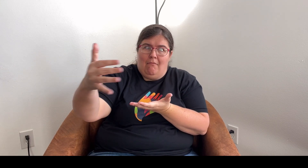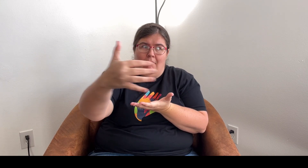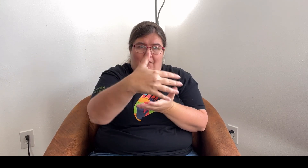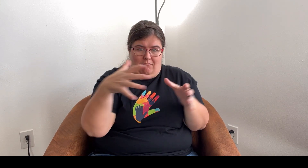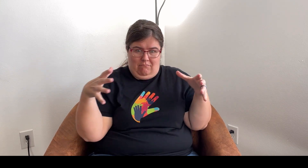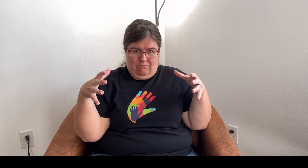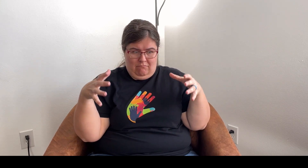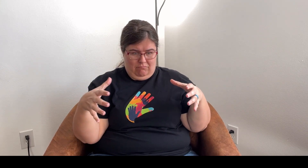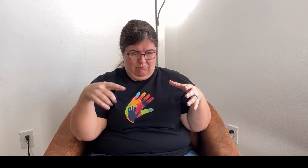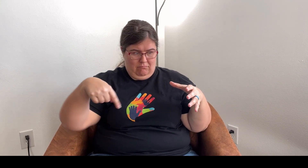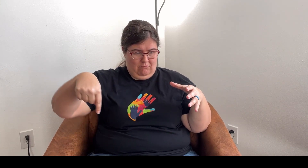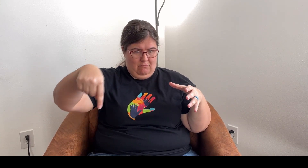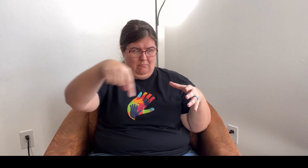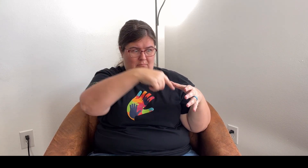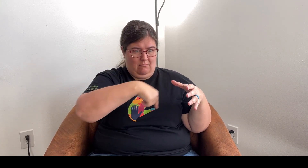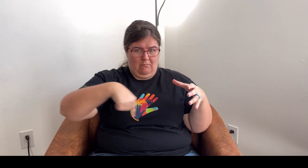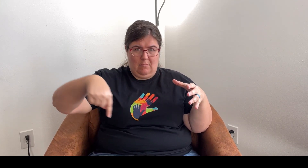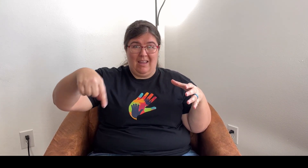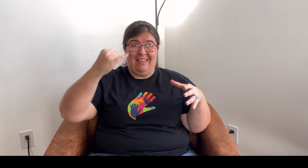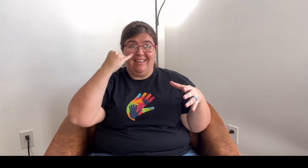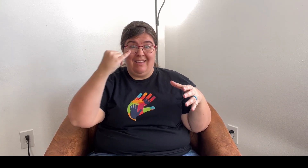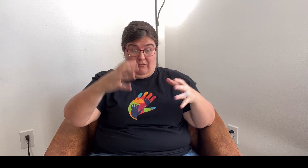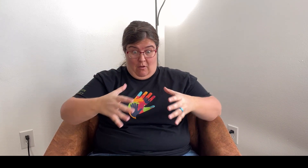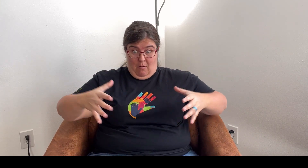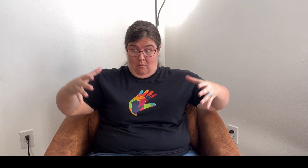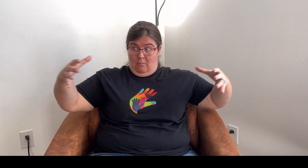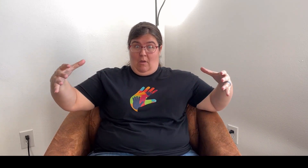we can all gather together to form the community.